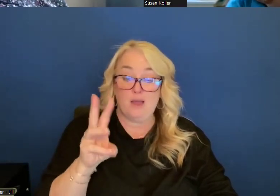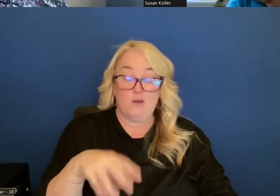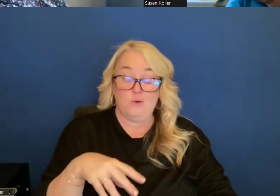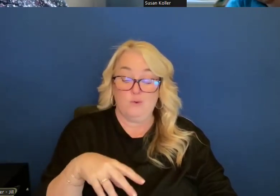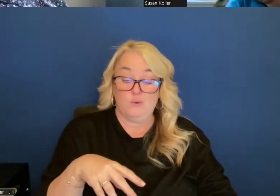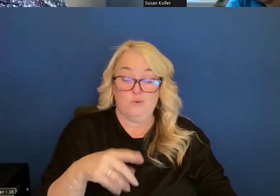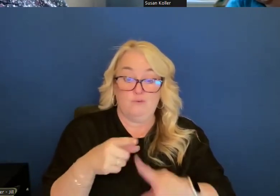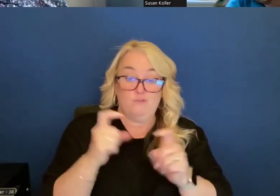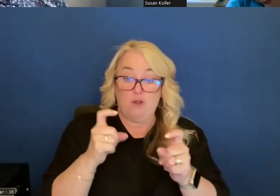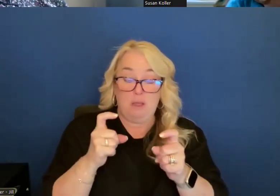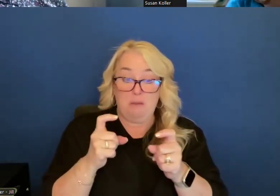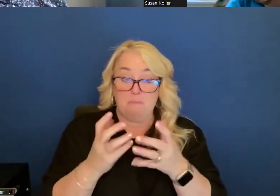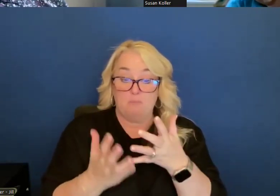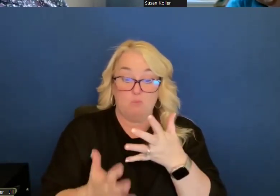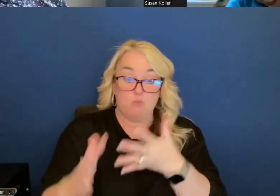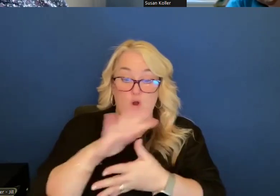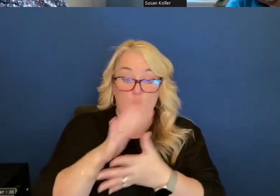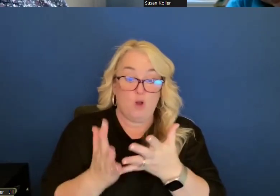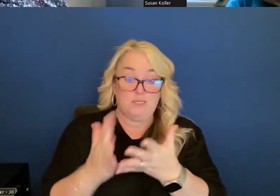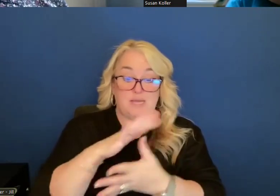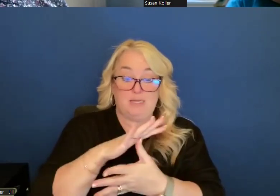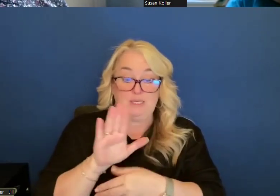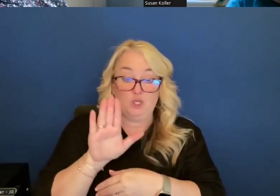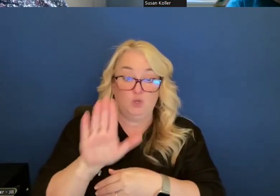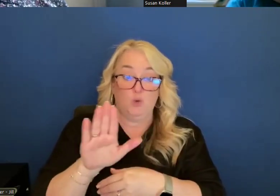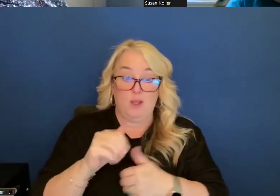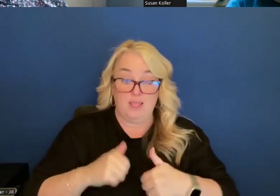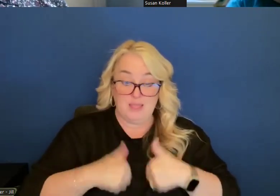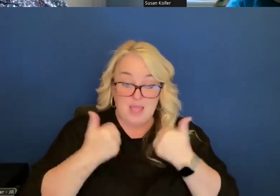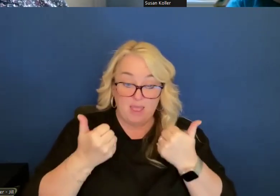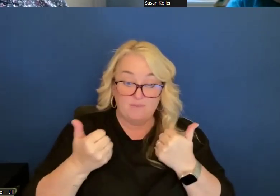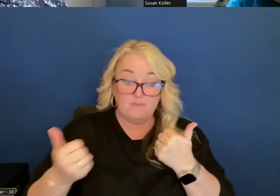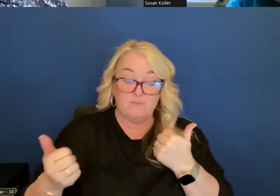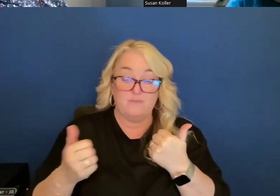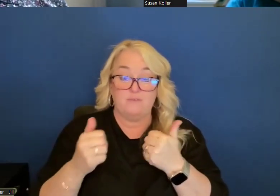prioritizing your own life outside of disability, as you